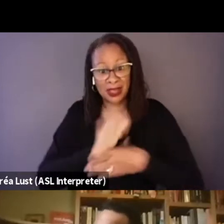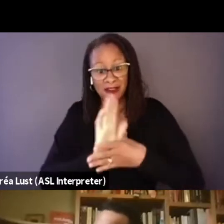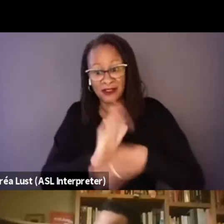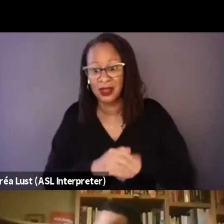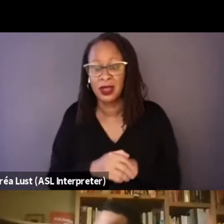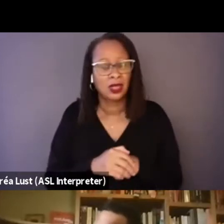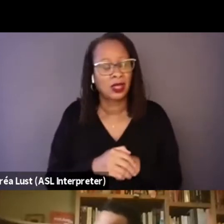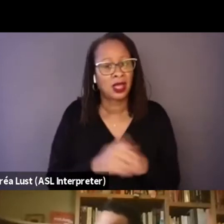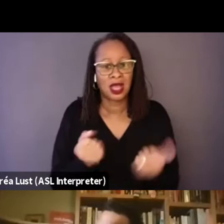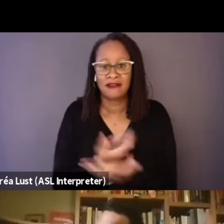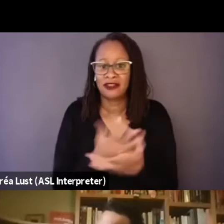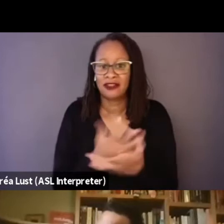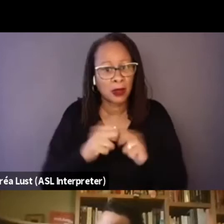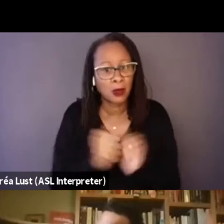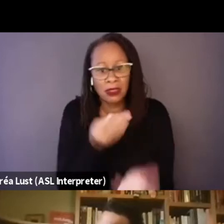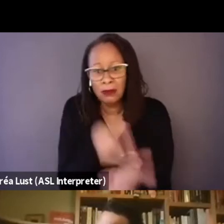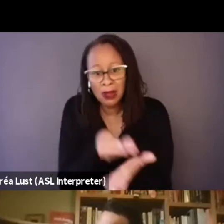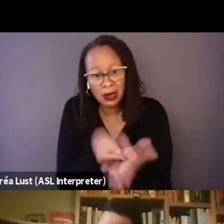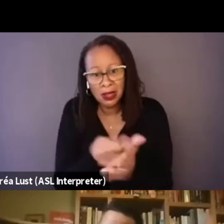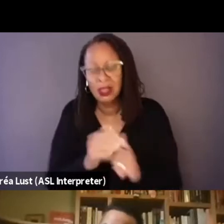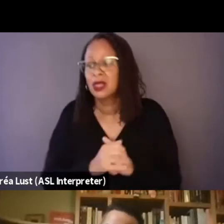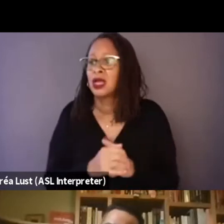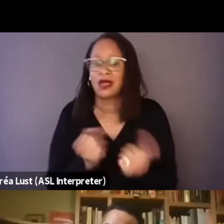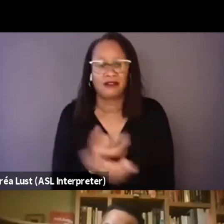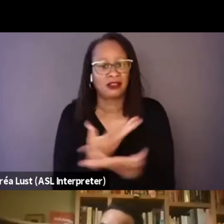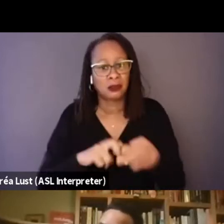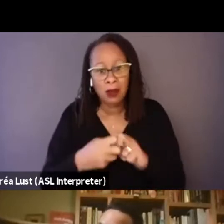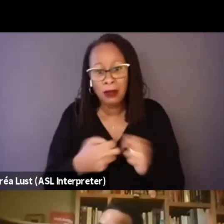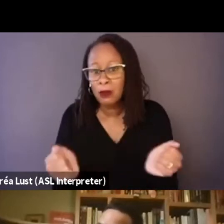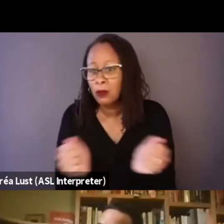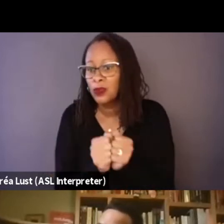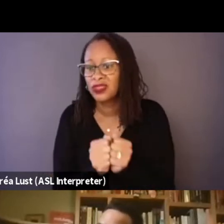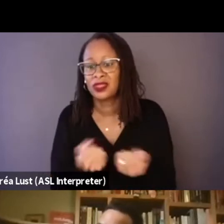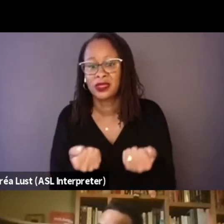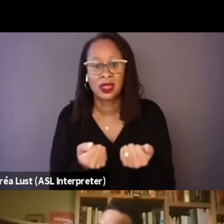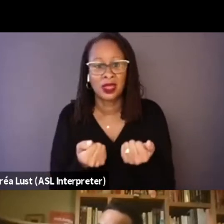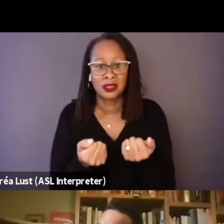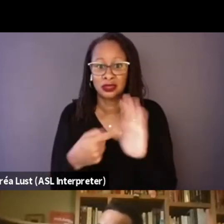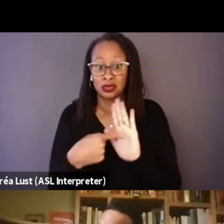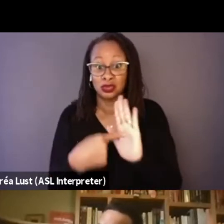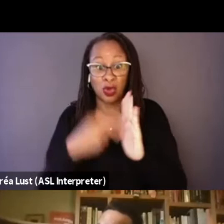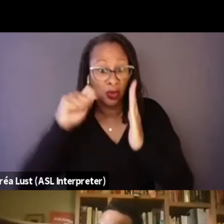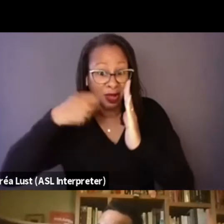everything is a problem with the money, everything is a problem to show your camera because it's-